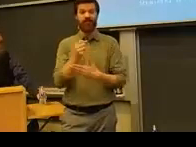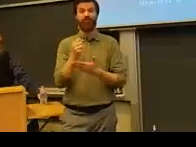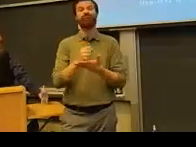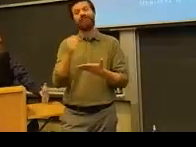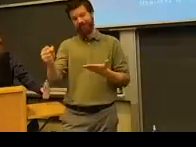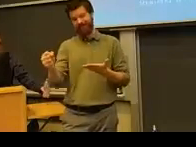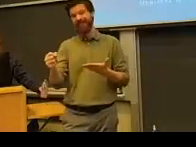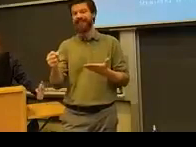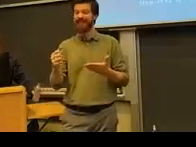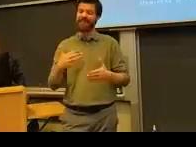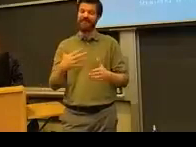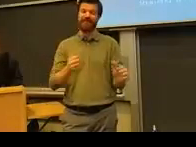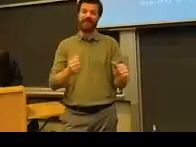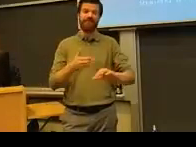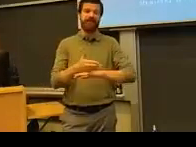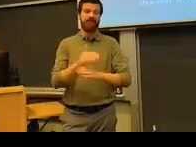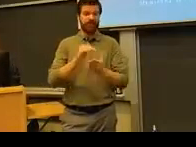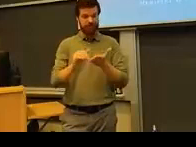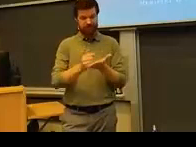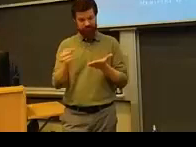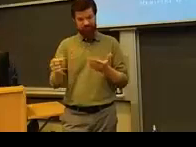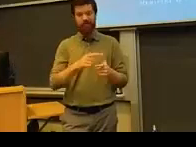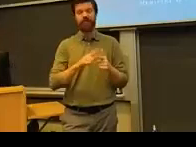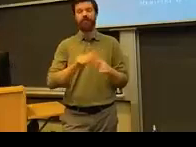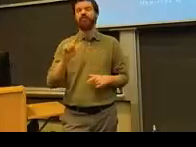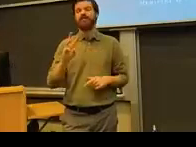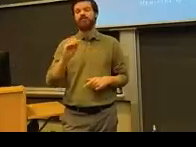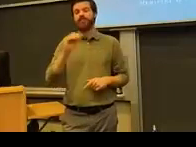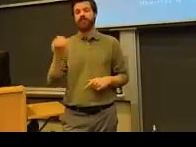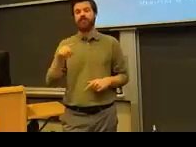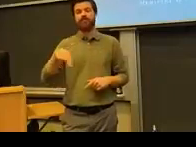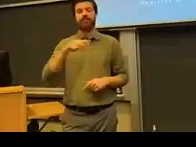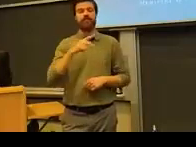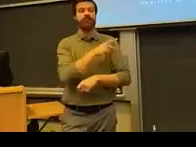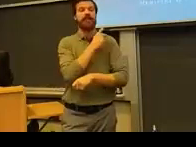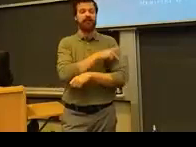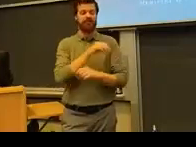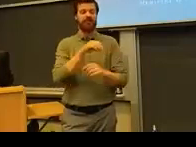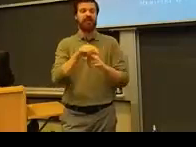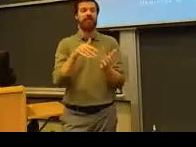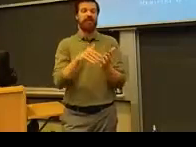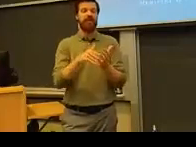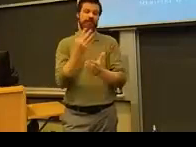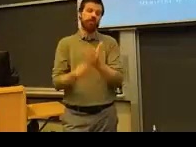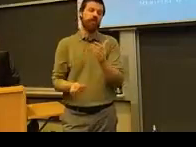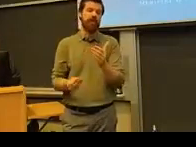quickly and 26% of the patients uh looked at in this study died average age of death